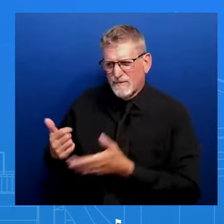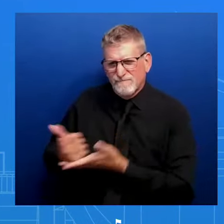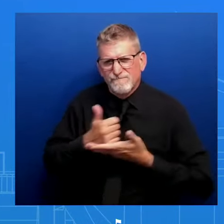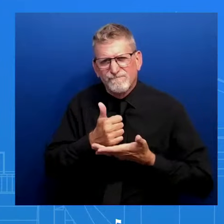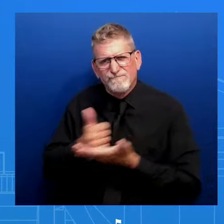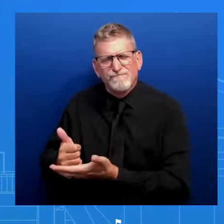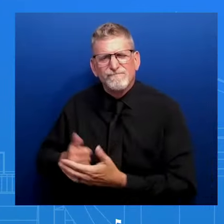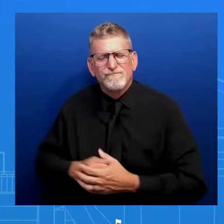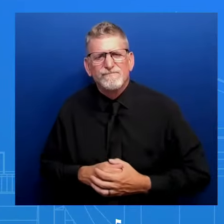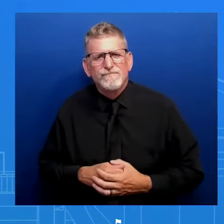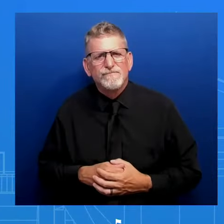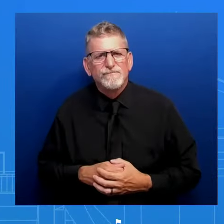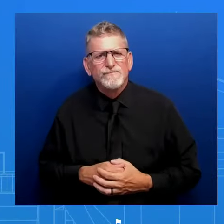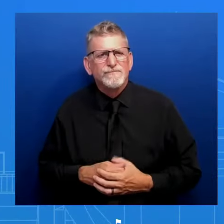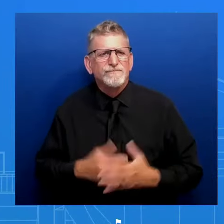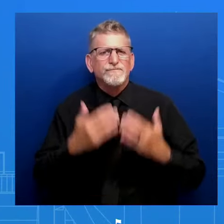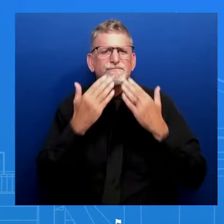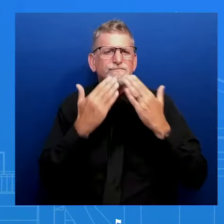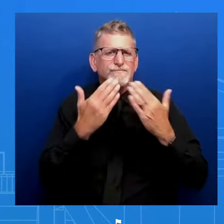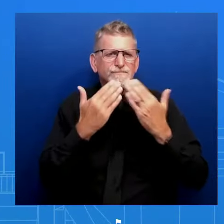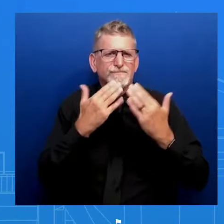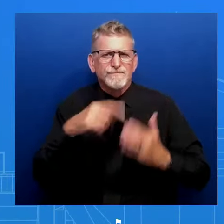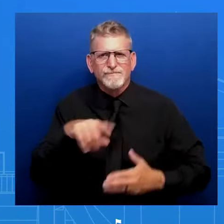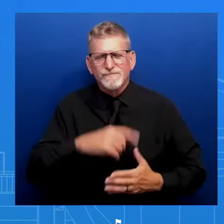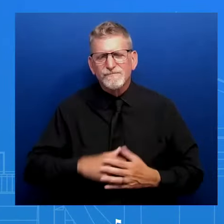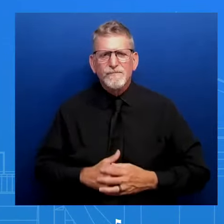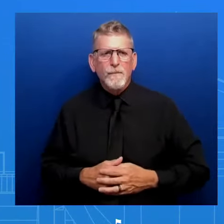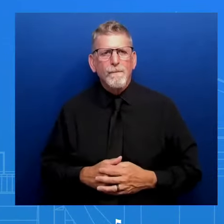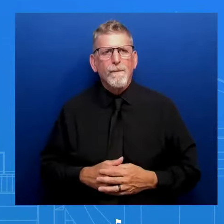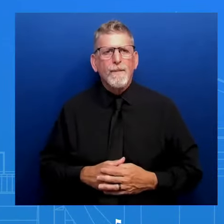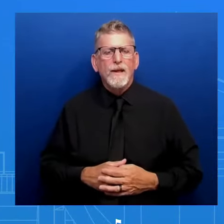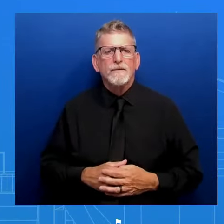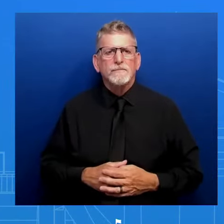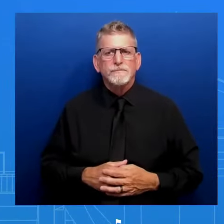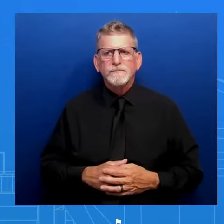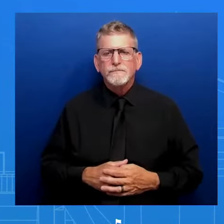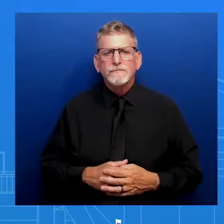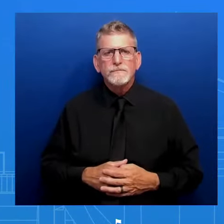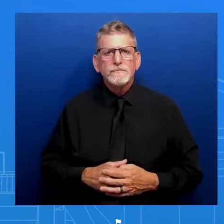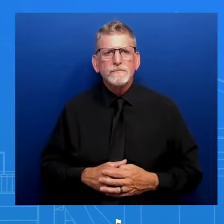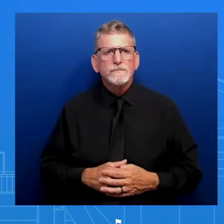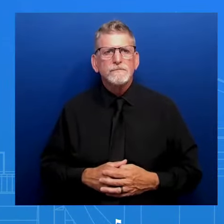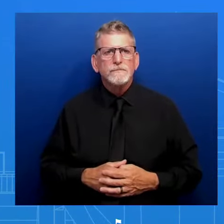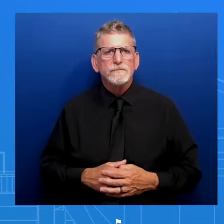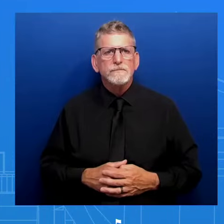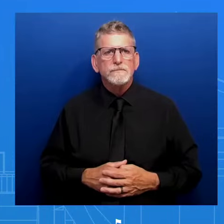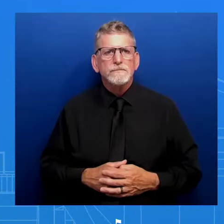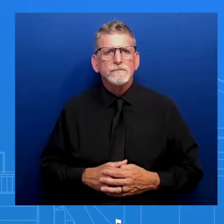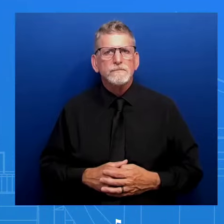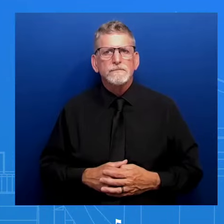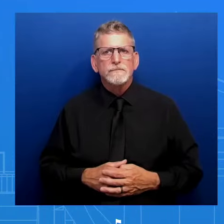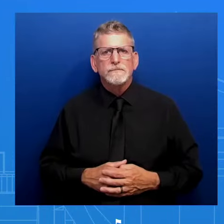The Press: Thank you. Ms. Jean-Pierre: Okay. All right, Darlene. Whatcha got?